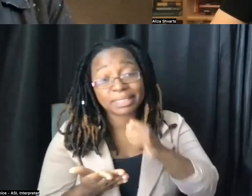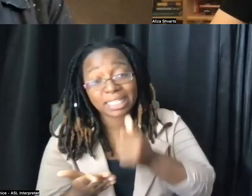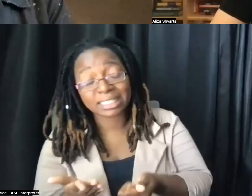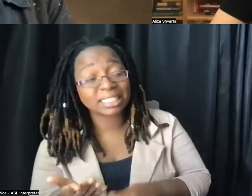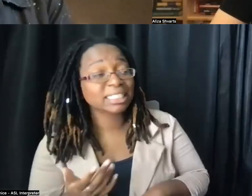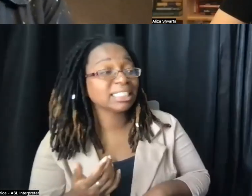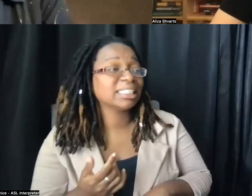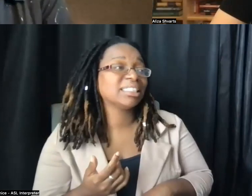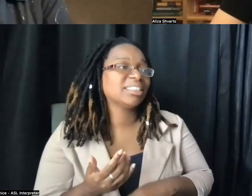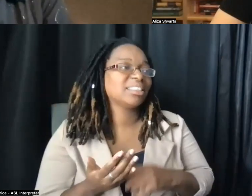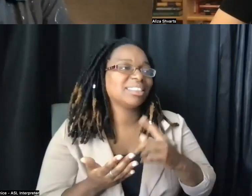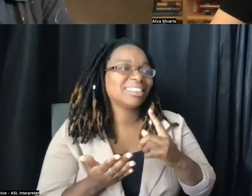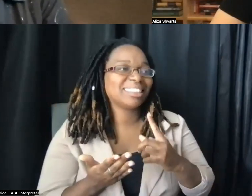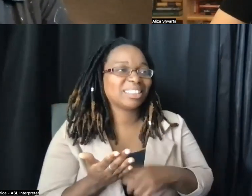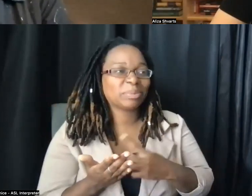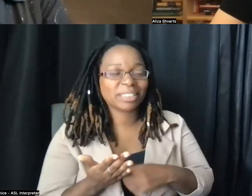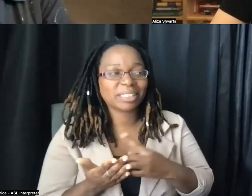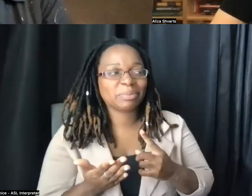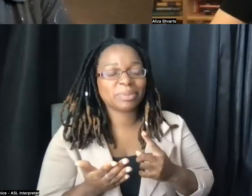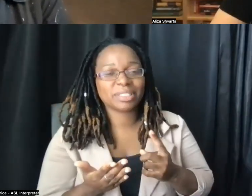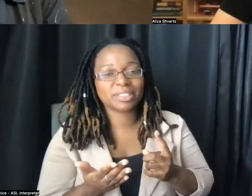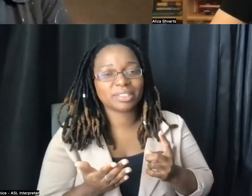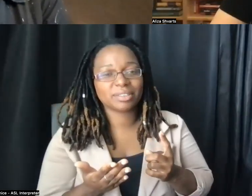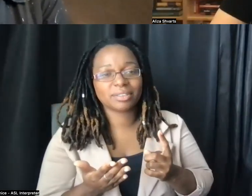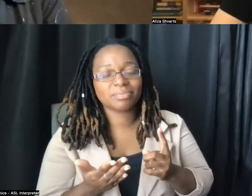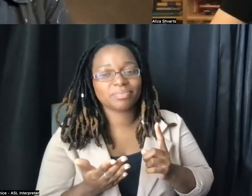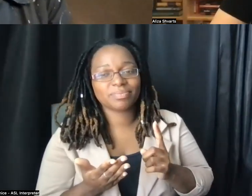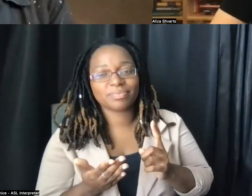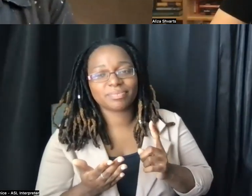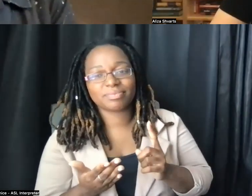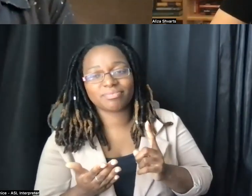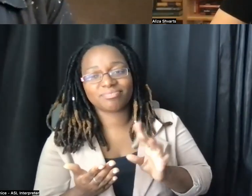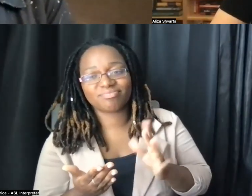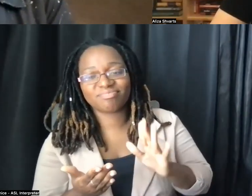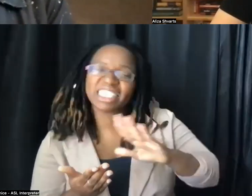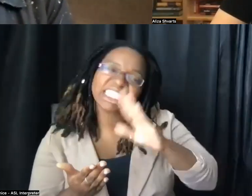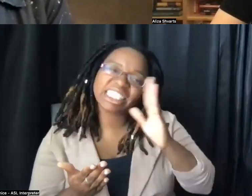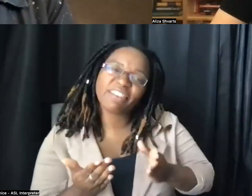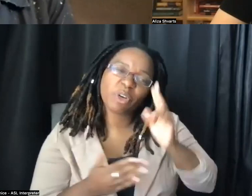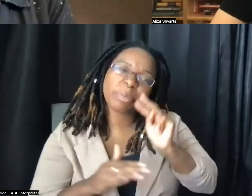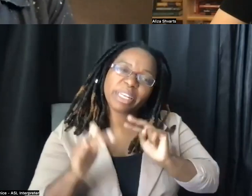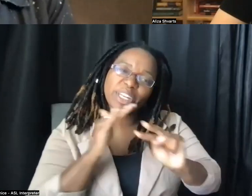Sometimes it works and sometimes it does not. Sometimes it is just – it is always